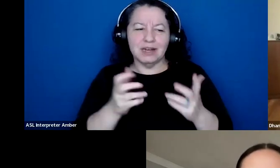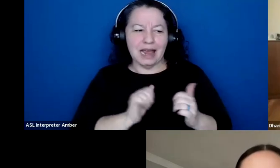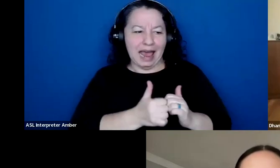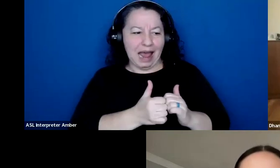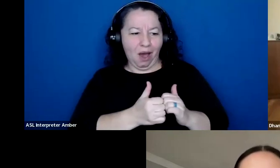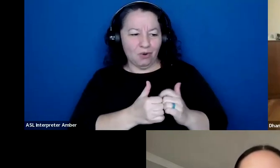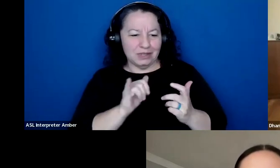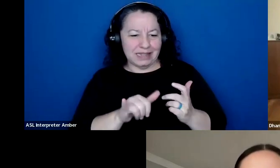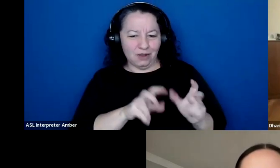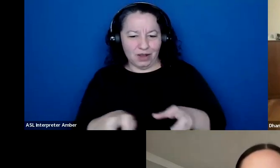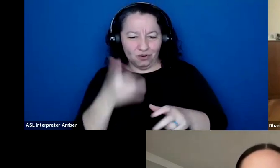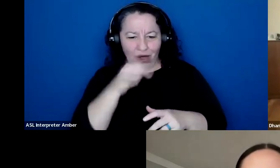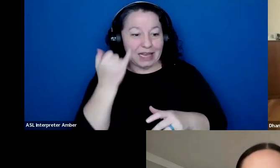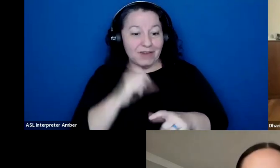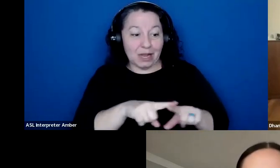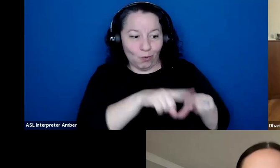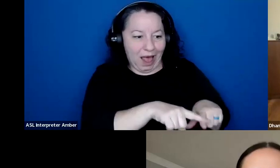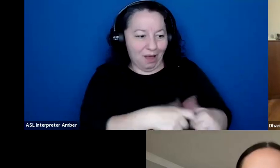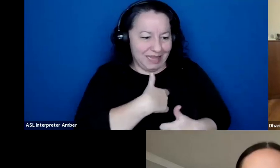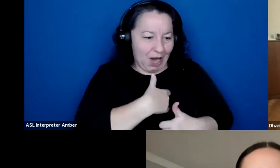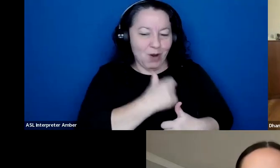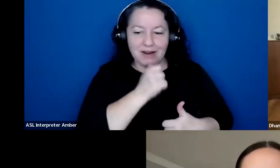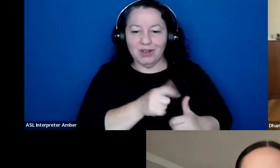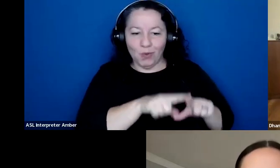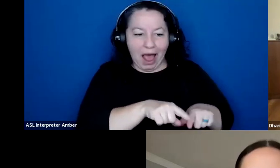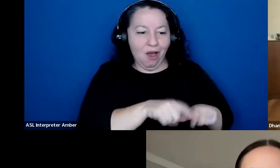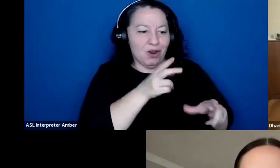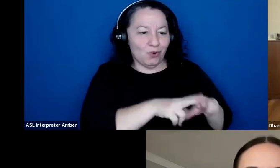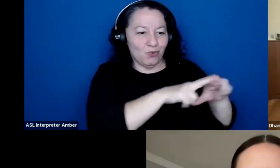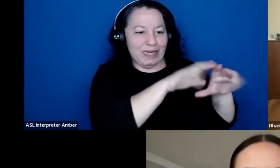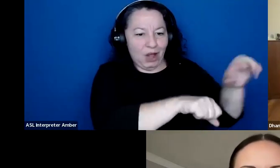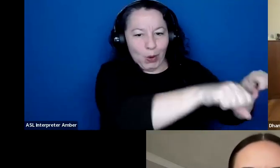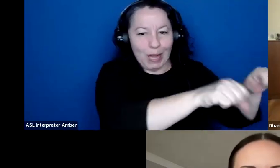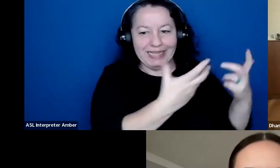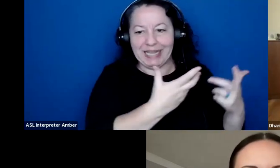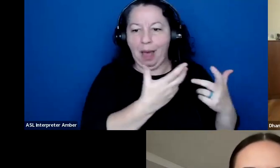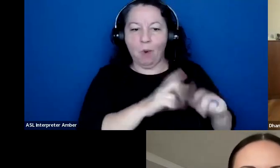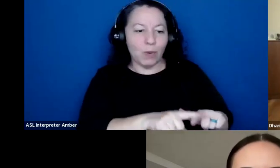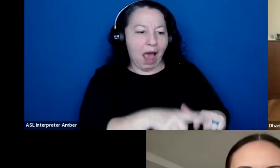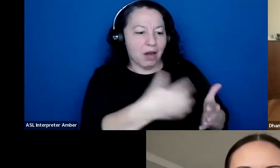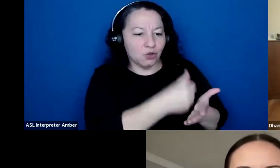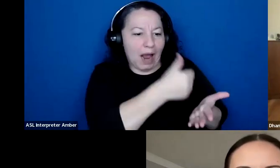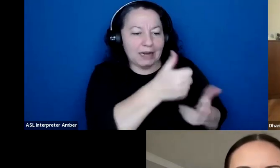rely on increased colonialism, rely on sort of extractive modes of interconnection between people.